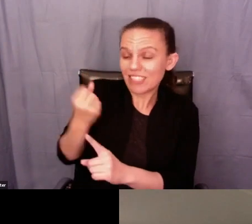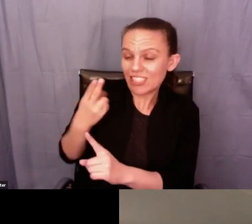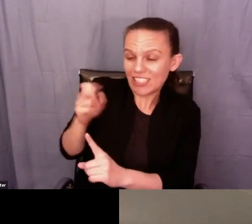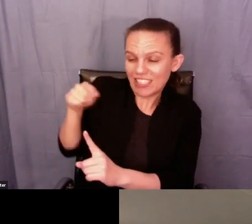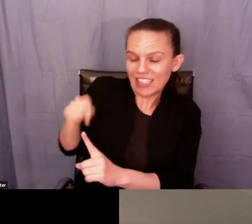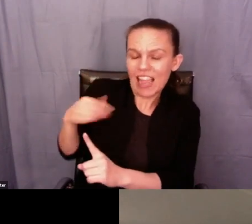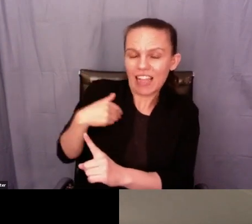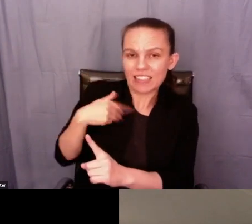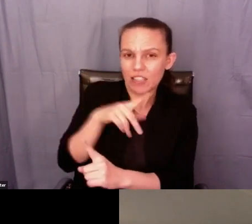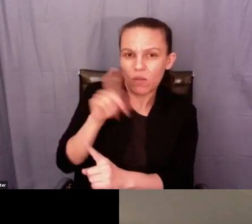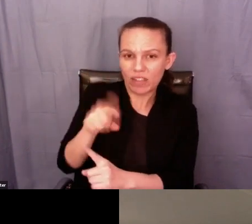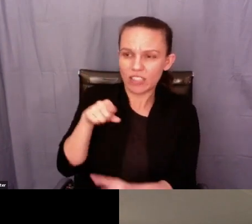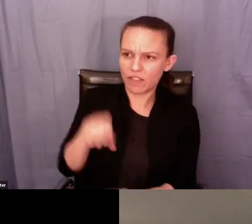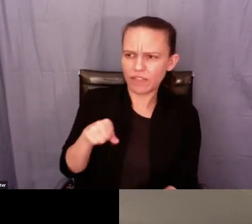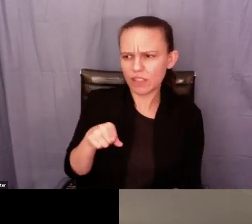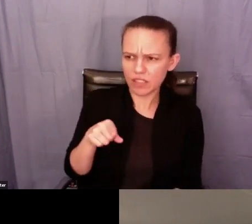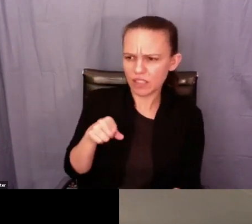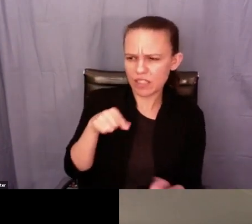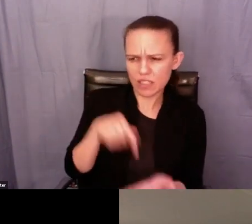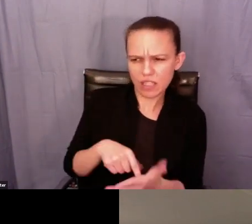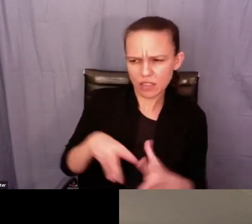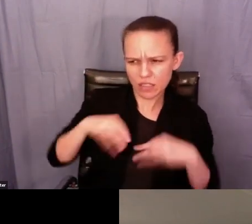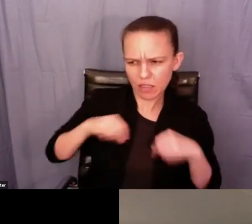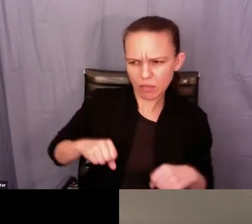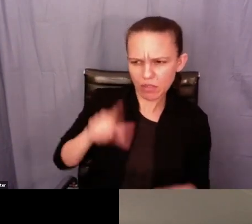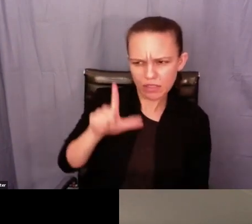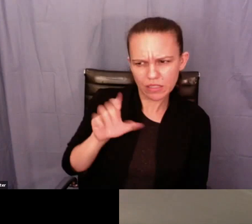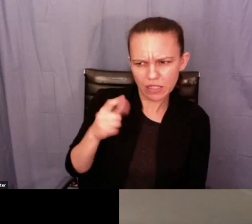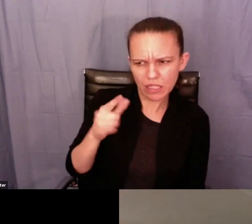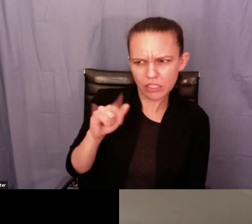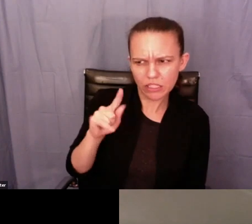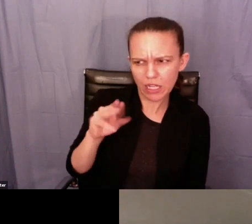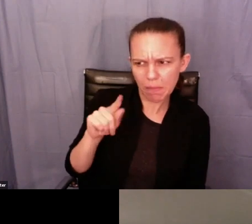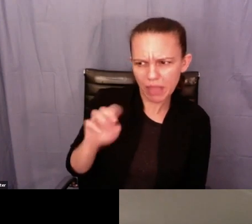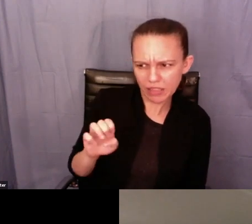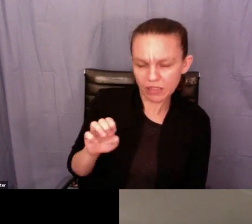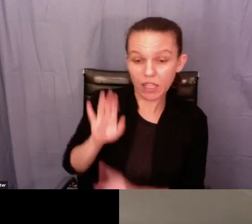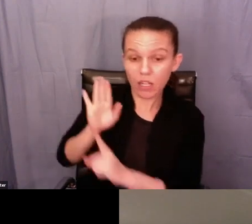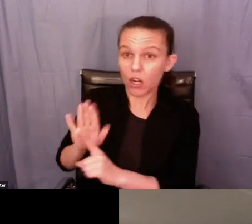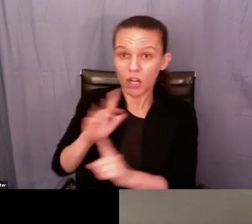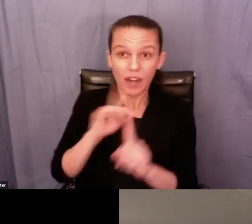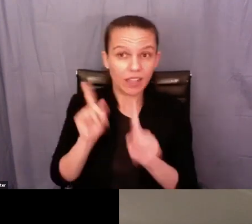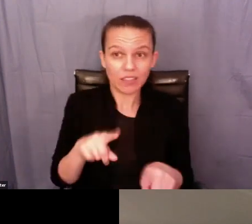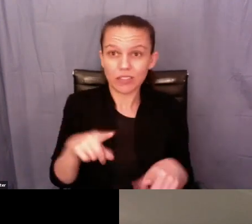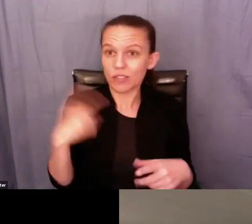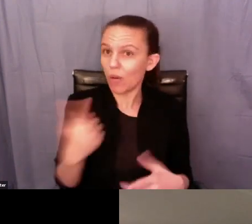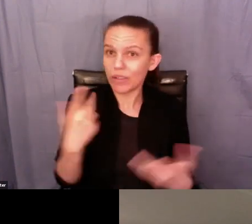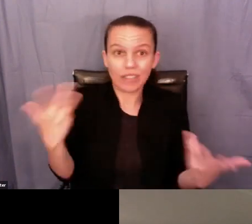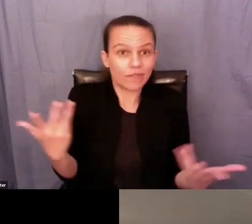legitimate many times and her answer is always look you know like french movie audiences